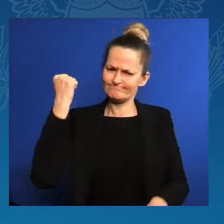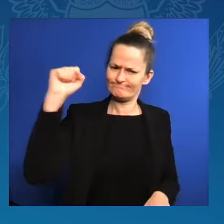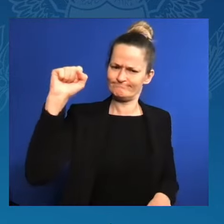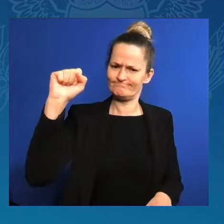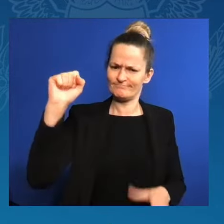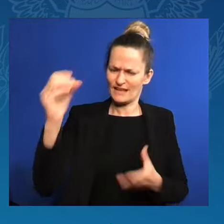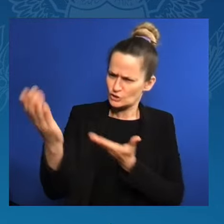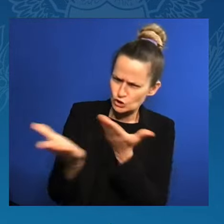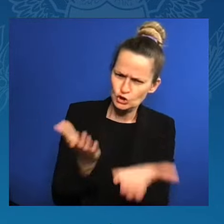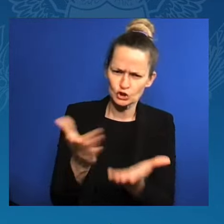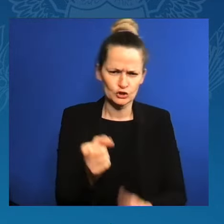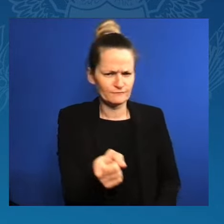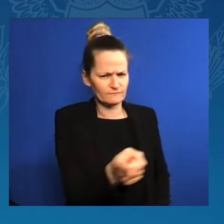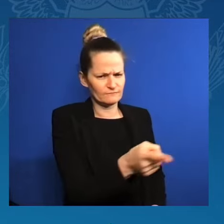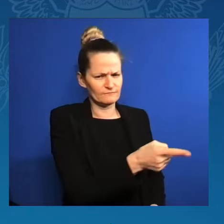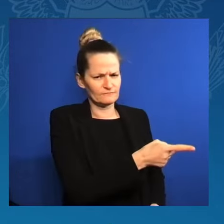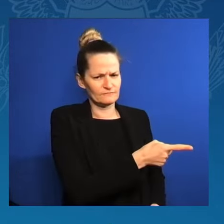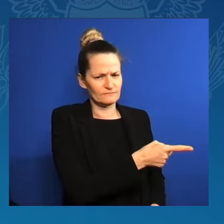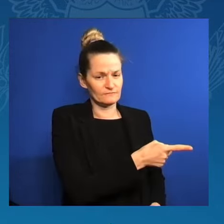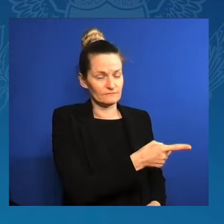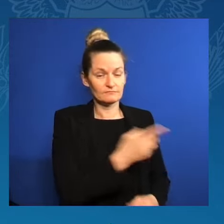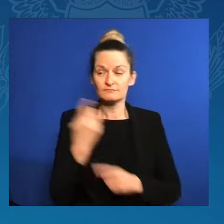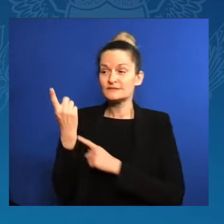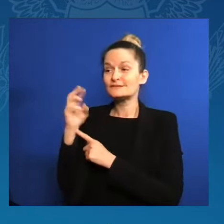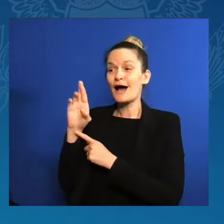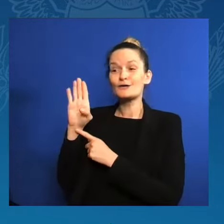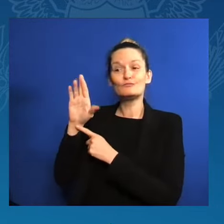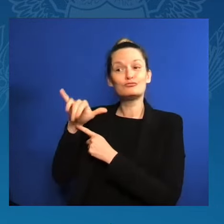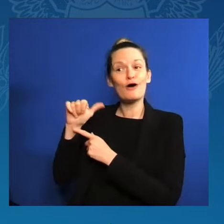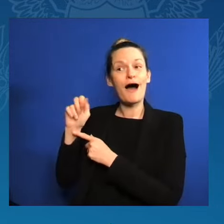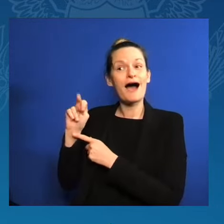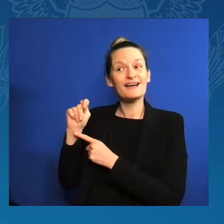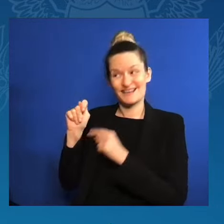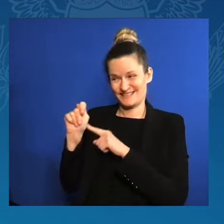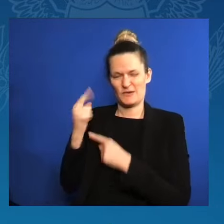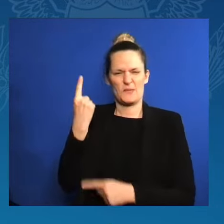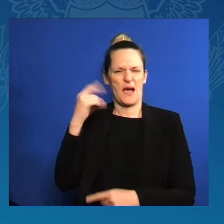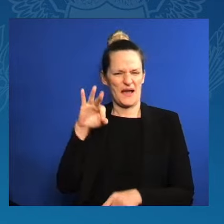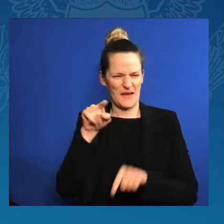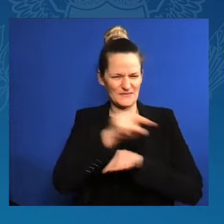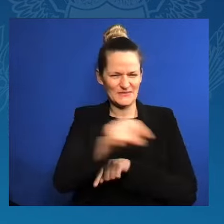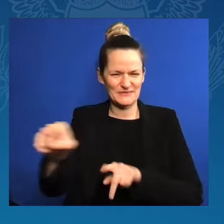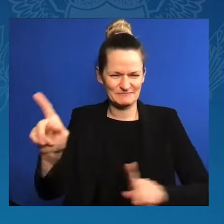So, thank you for your introduction and all that you do for your patients here in North Carolina.